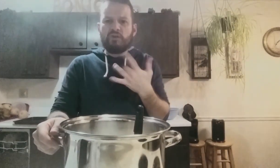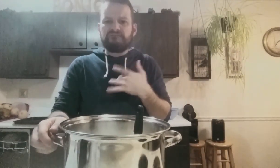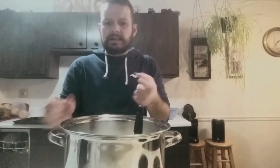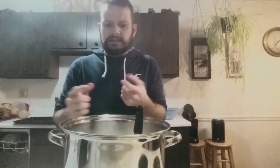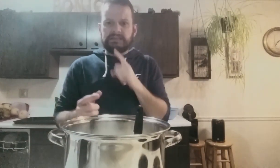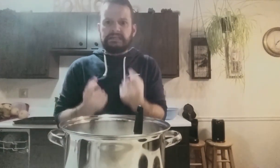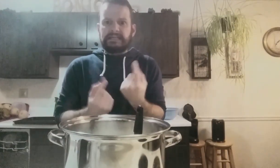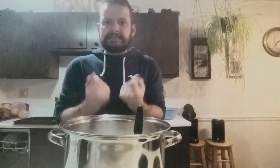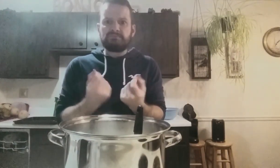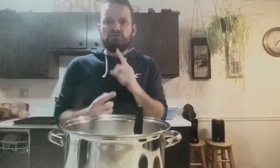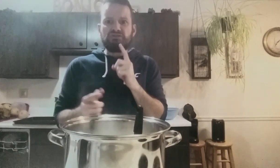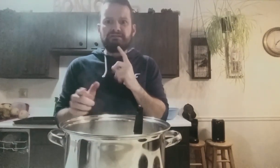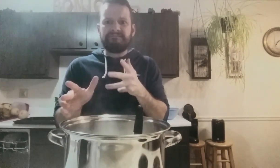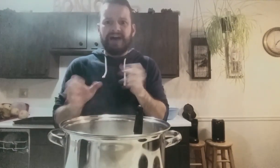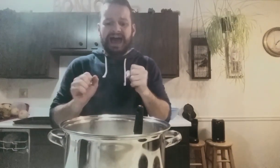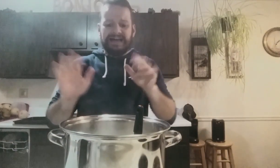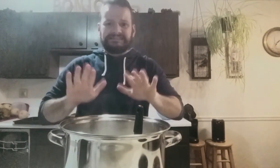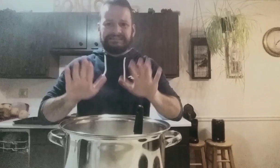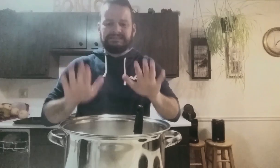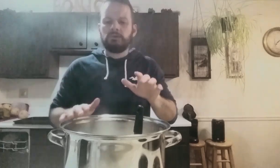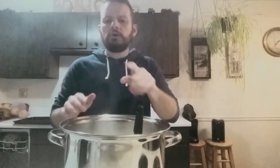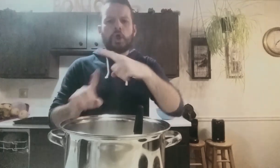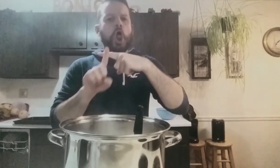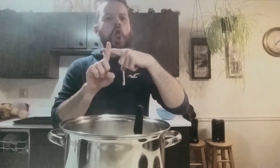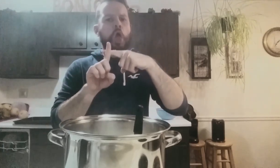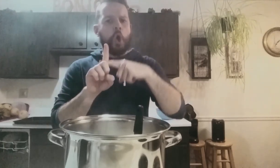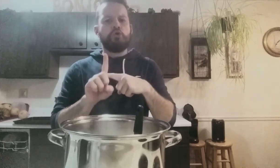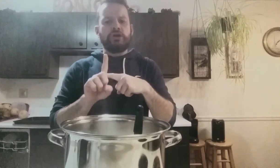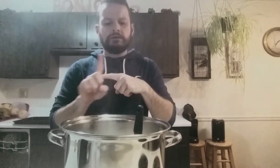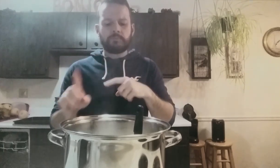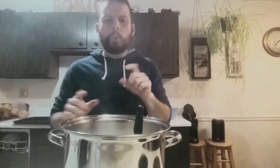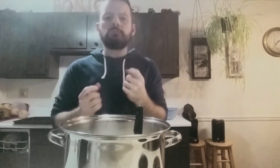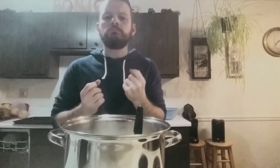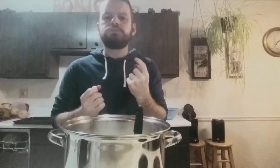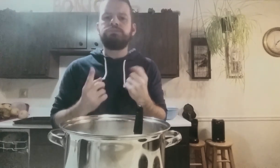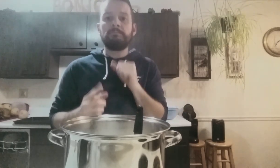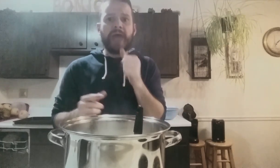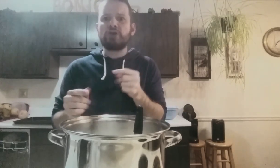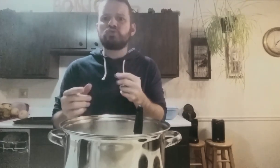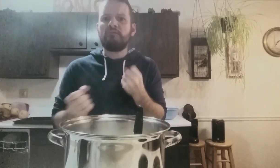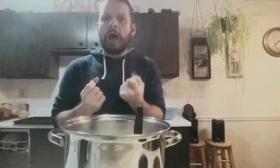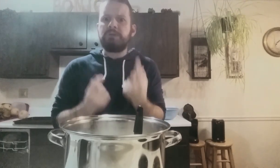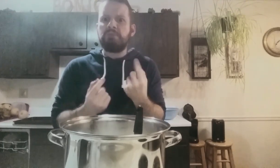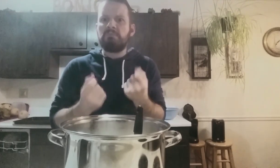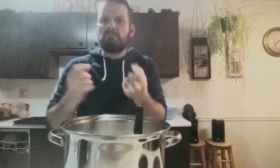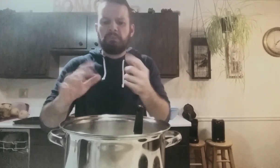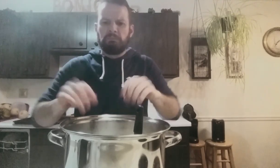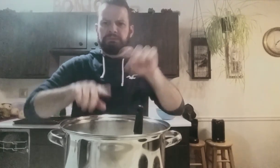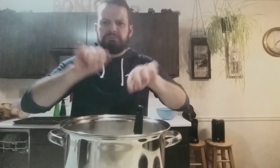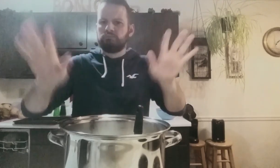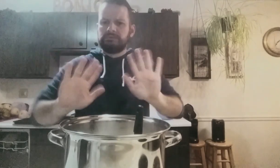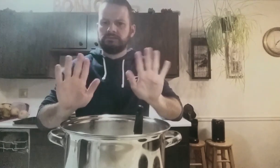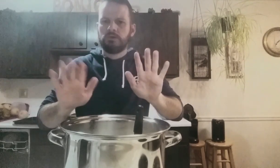If you see it simmering too fast, lower the temperature. You don't want it to splatter all over the place.